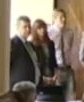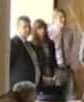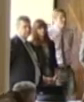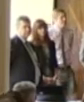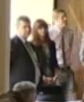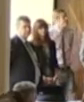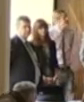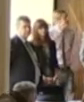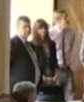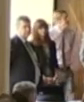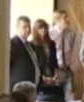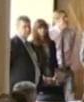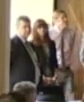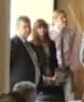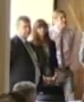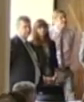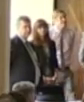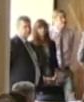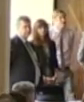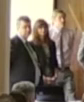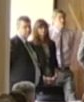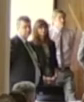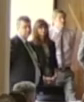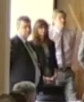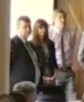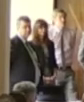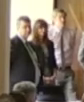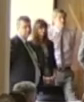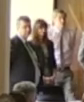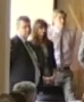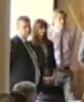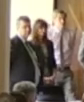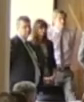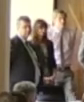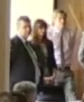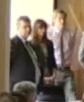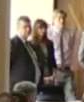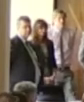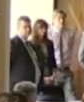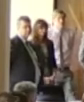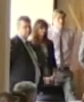also I have an interest in you know what's happening with the housing